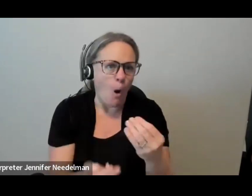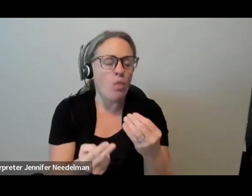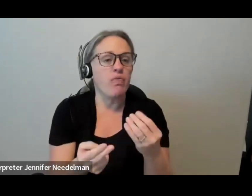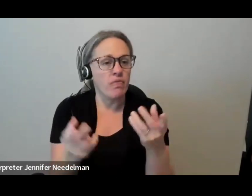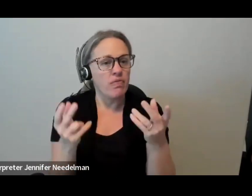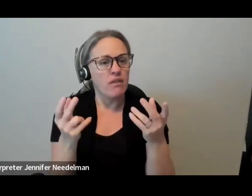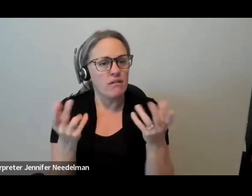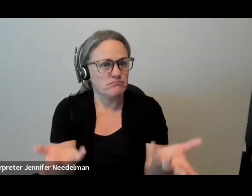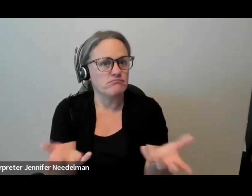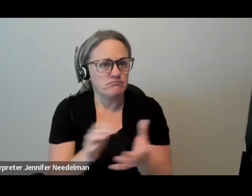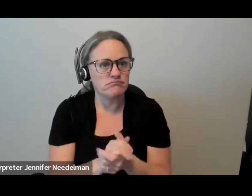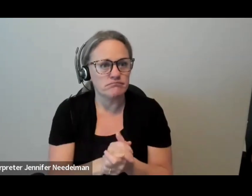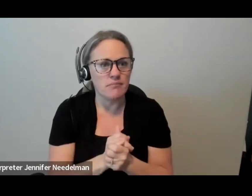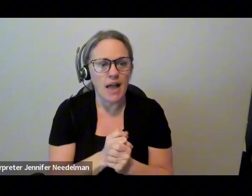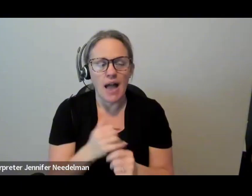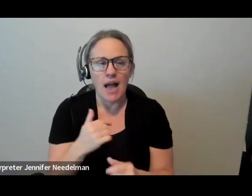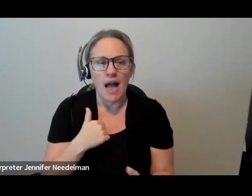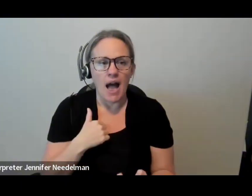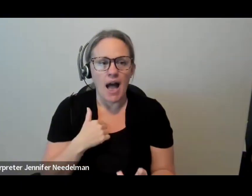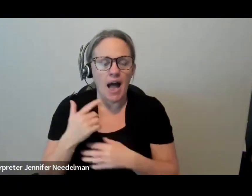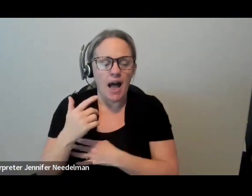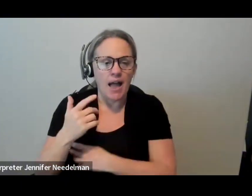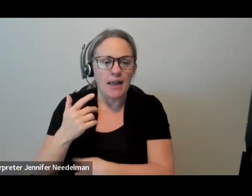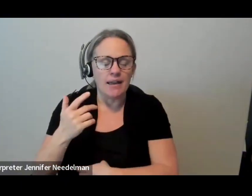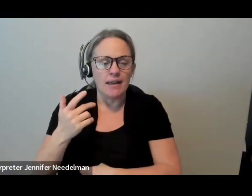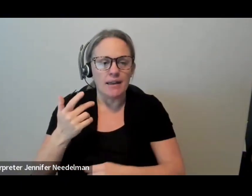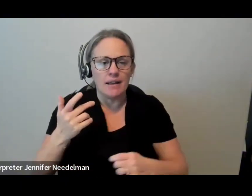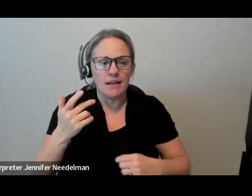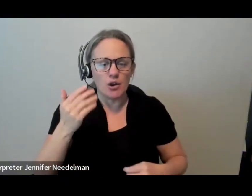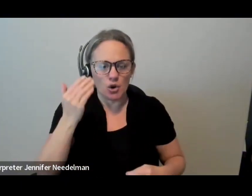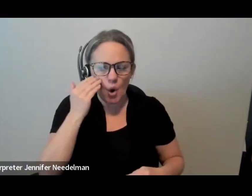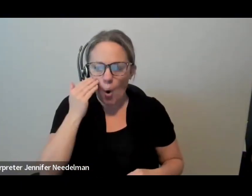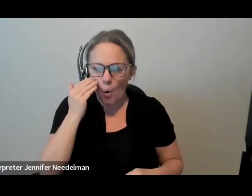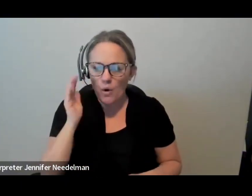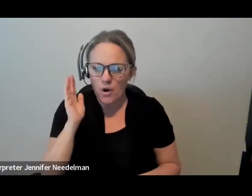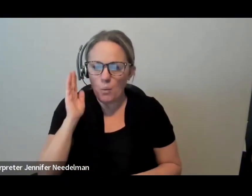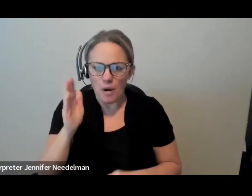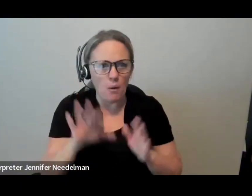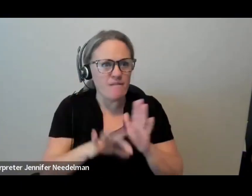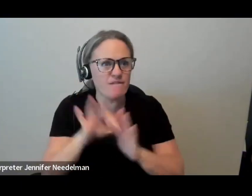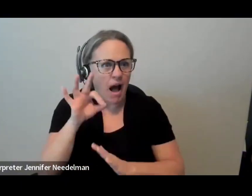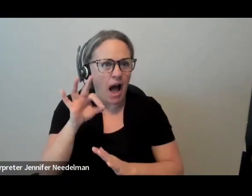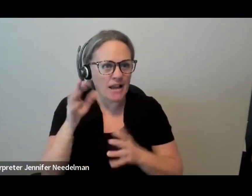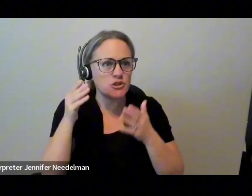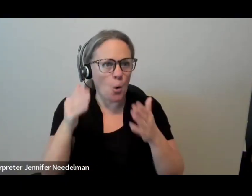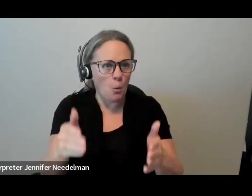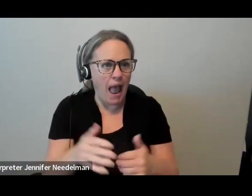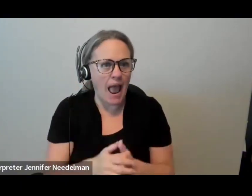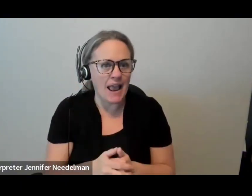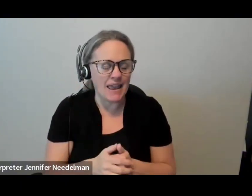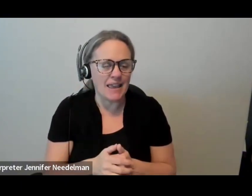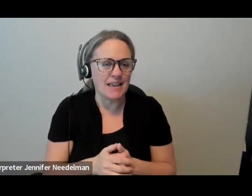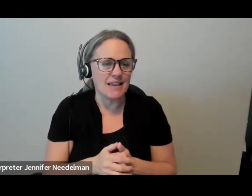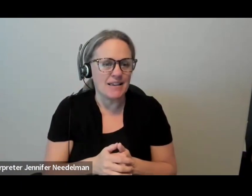but I'm also never going, I, I know it will find its way. And so I think it's also having